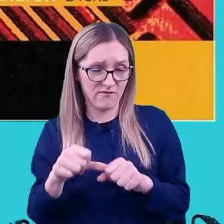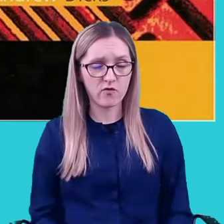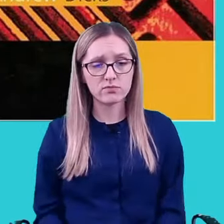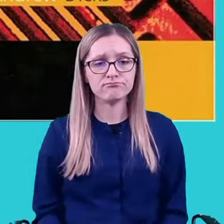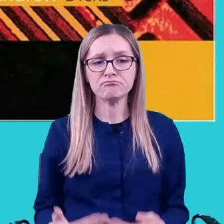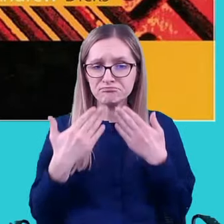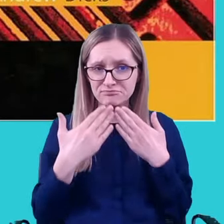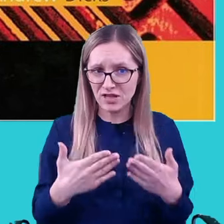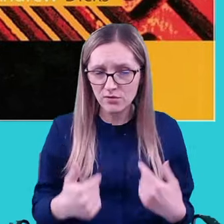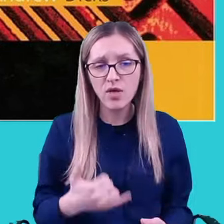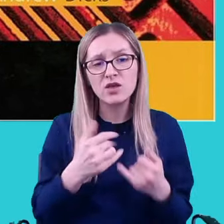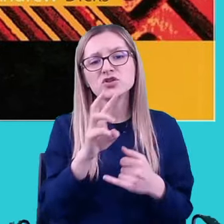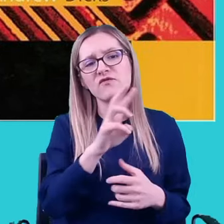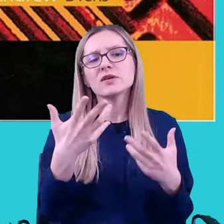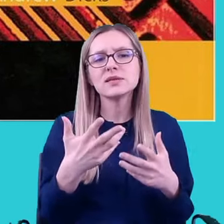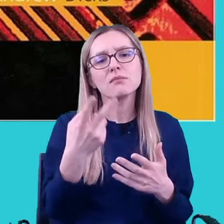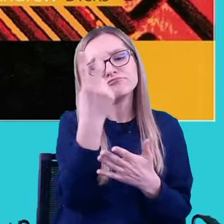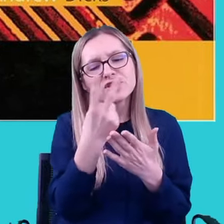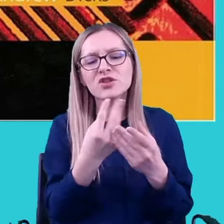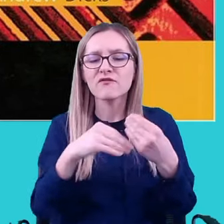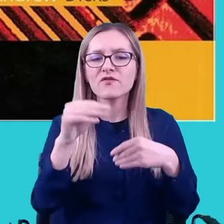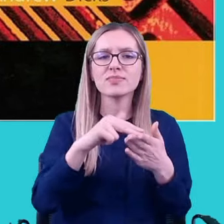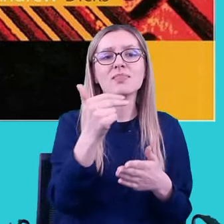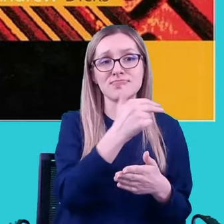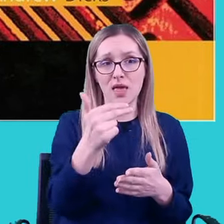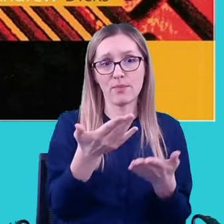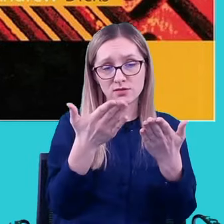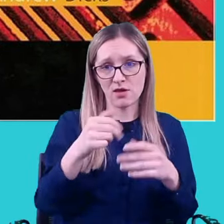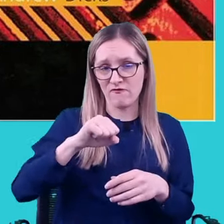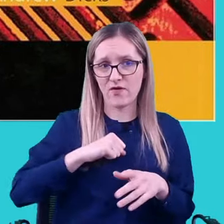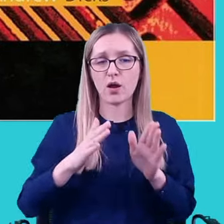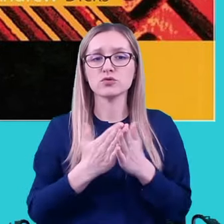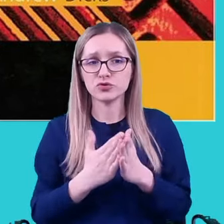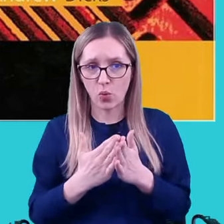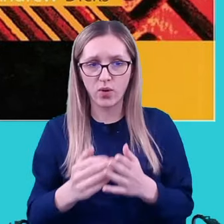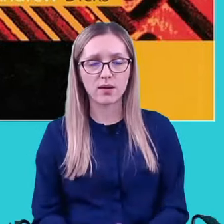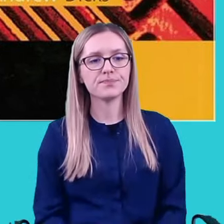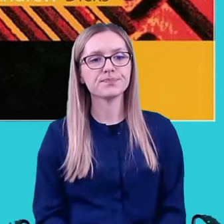If you want to learn more, the book by Dicks and Rand is great,